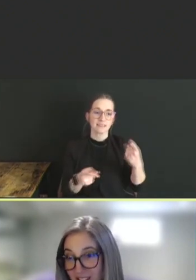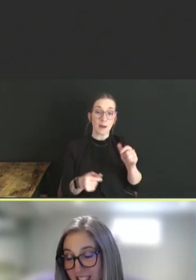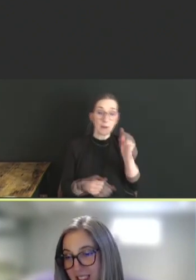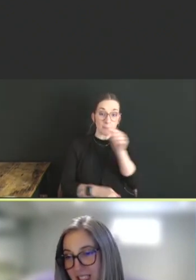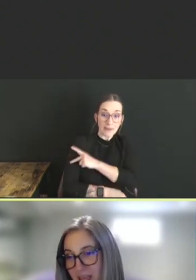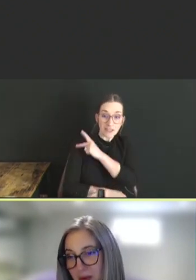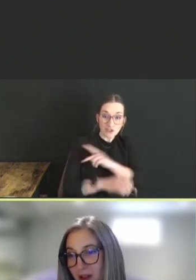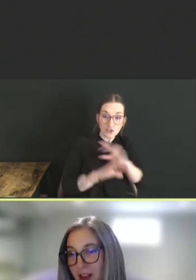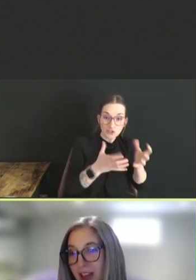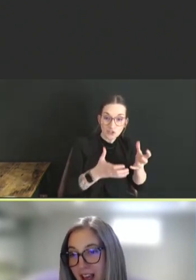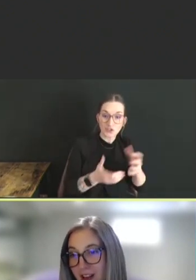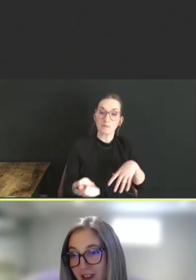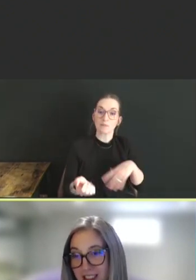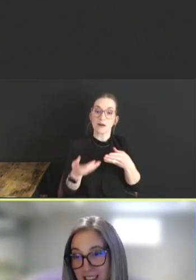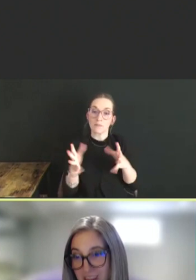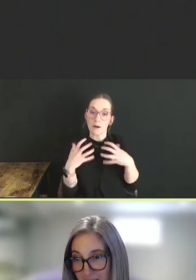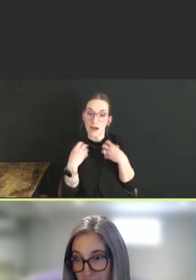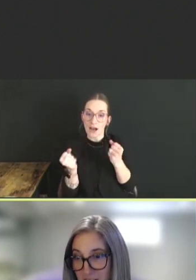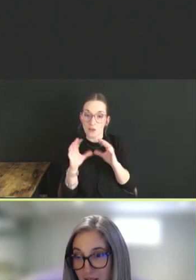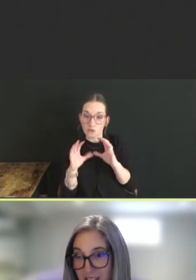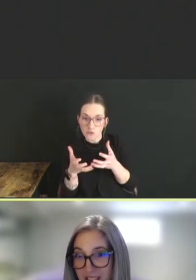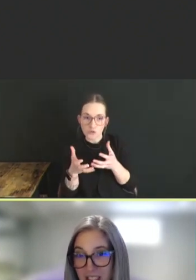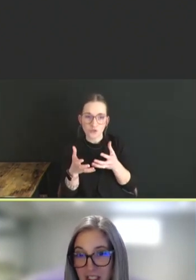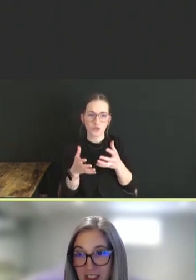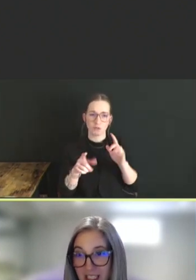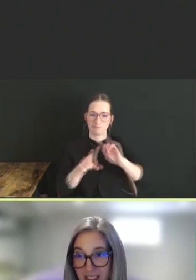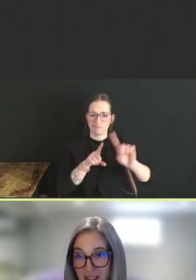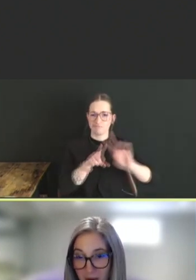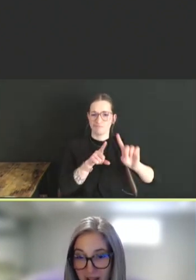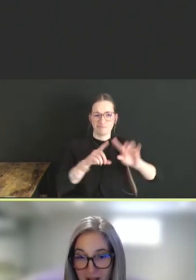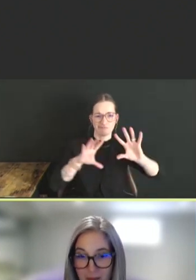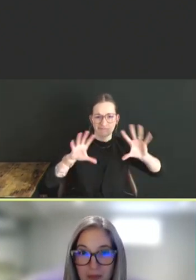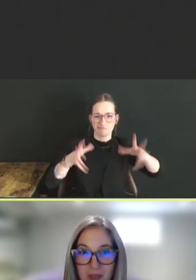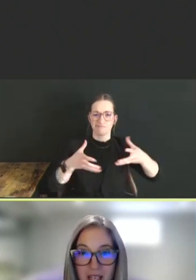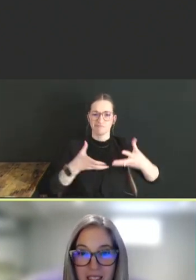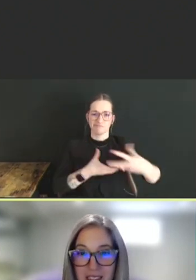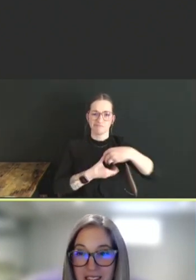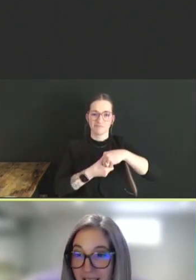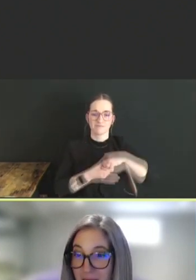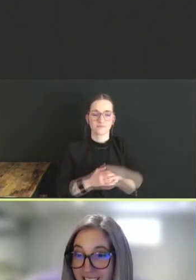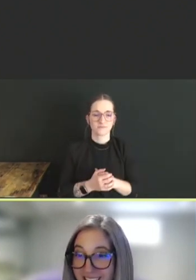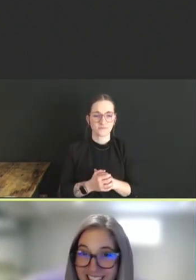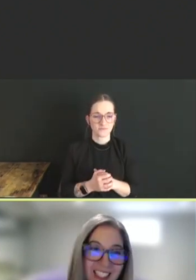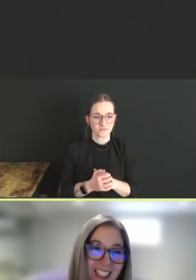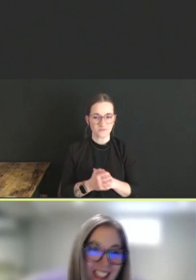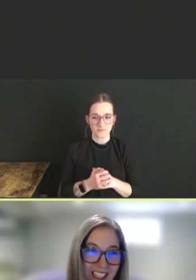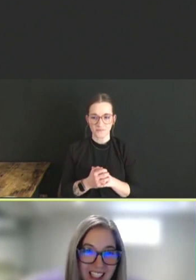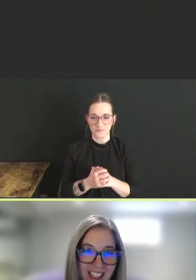innovators at the table, and vaccine specialty organizations as well. Next slide, please.